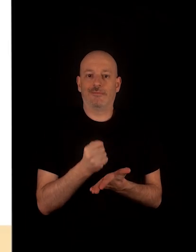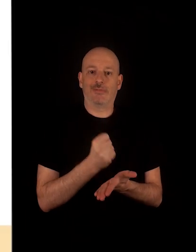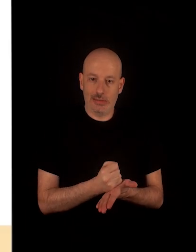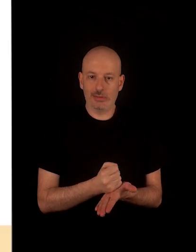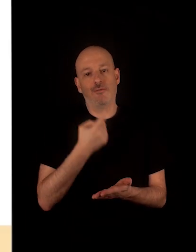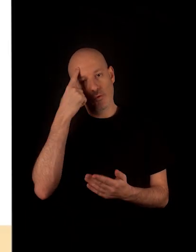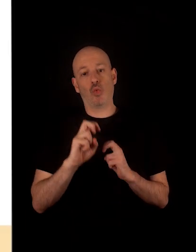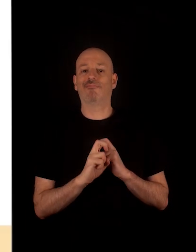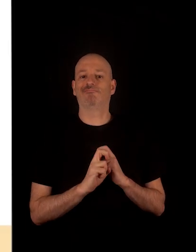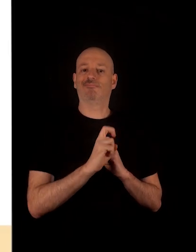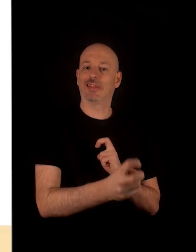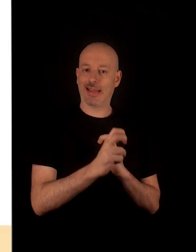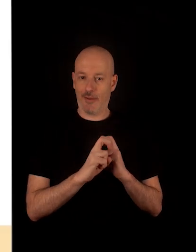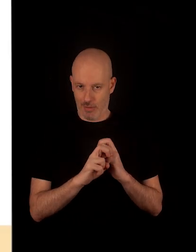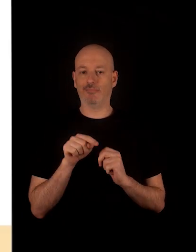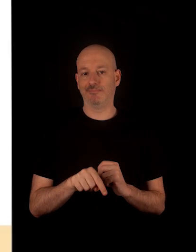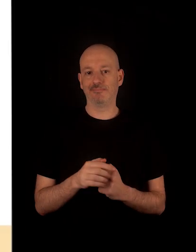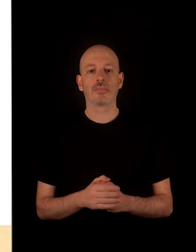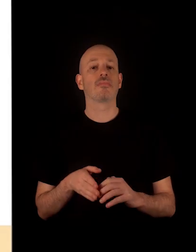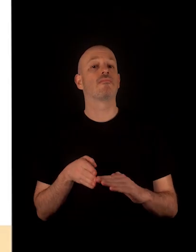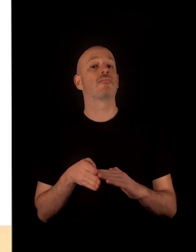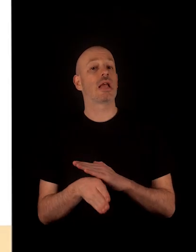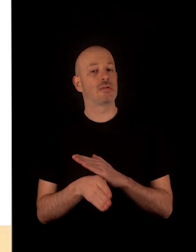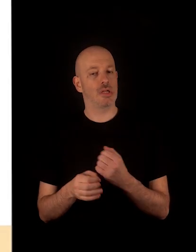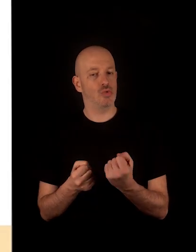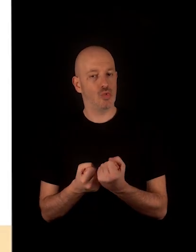We have ‘OCT/OR top-up’ of 175€.